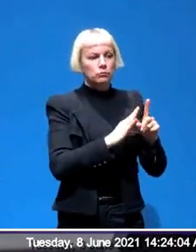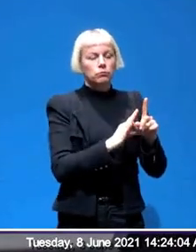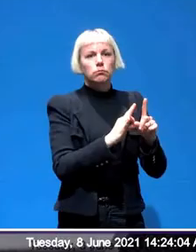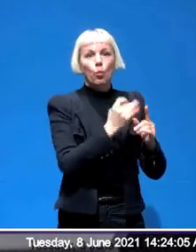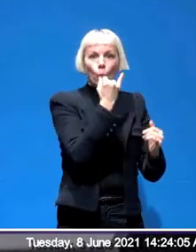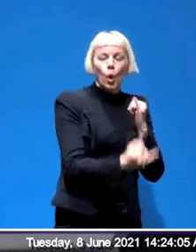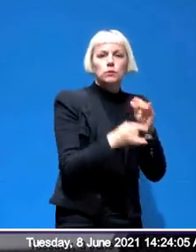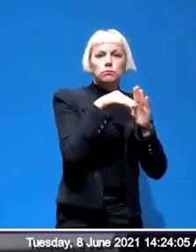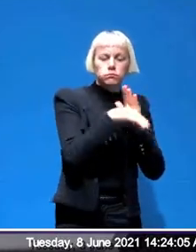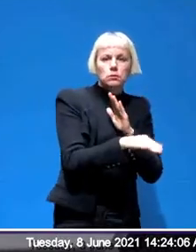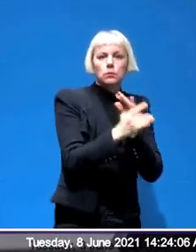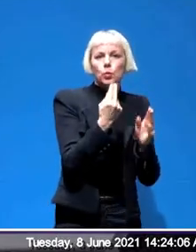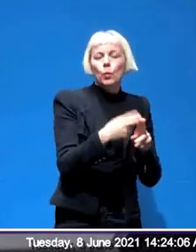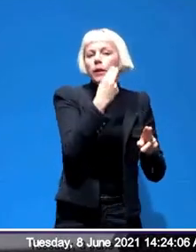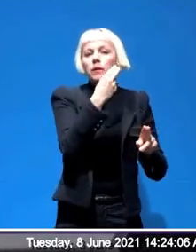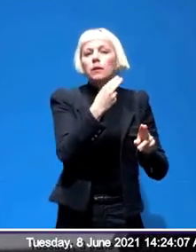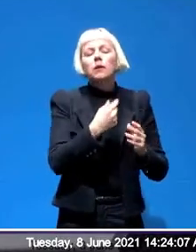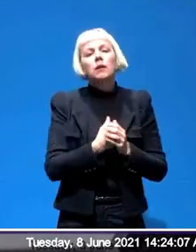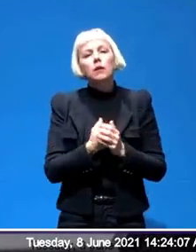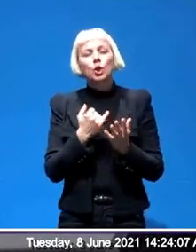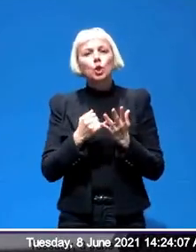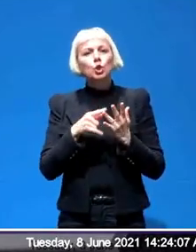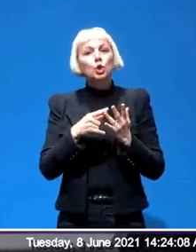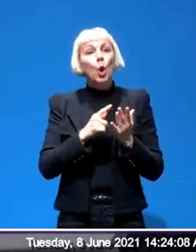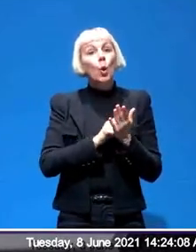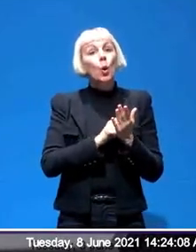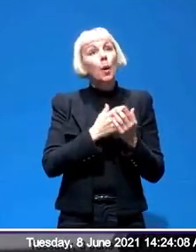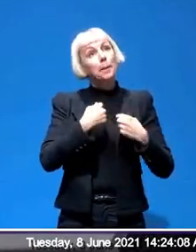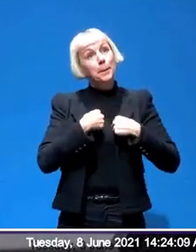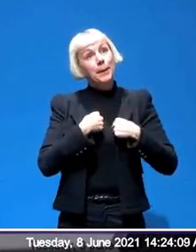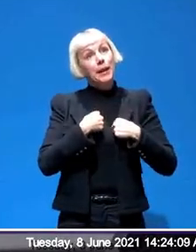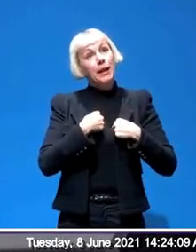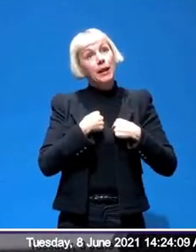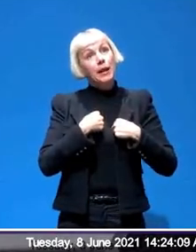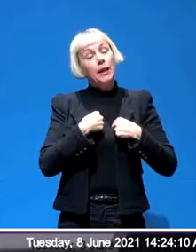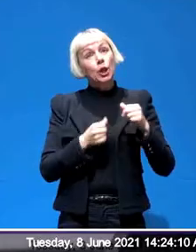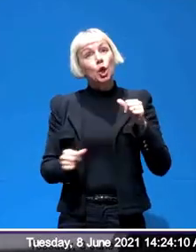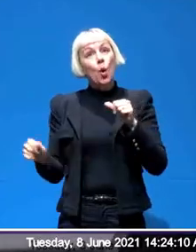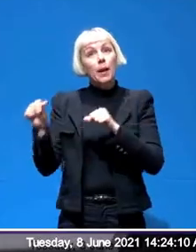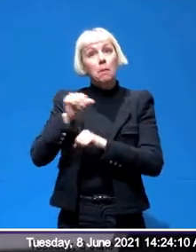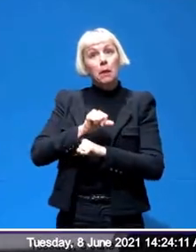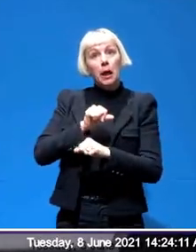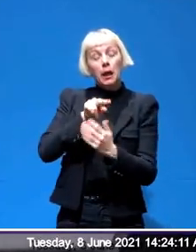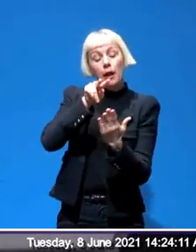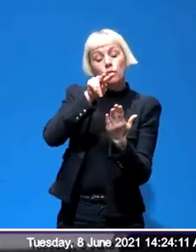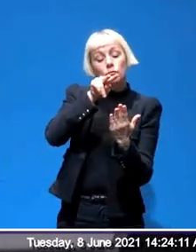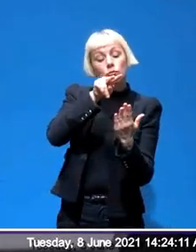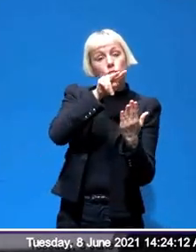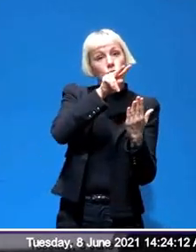So reviewing the RiskMan report, I didn't prioritise --- I did --- I